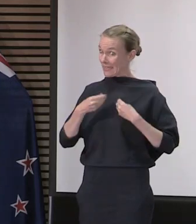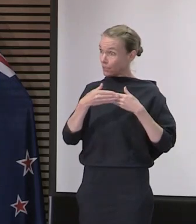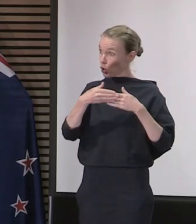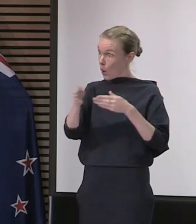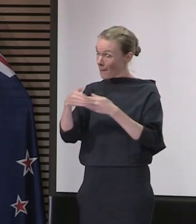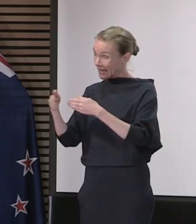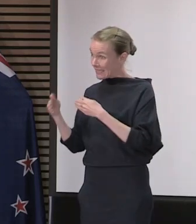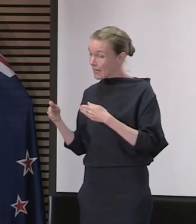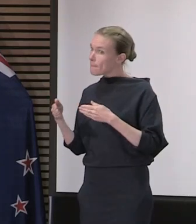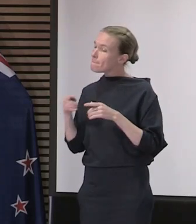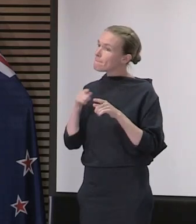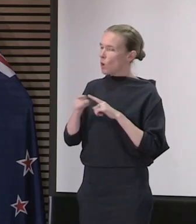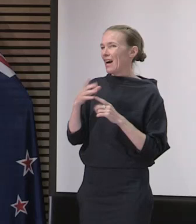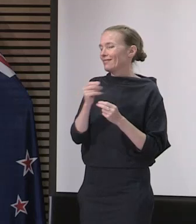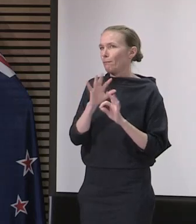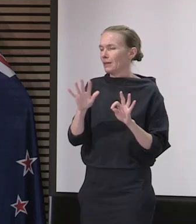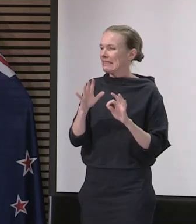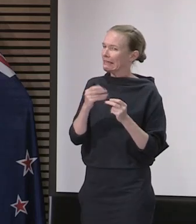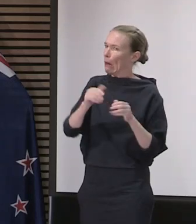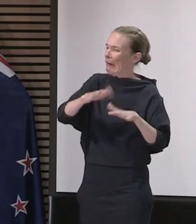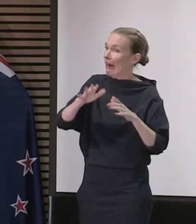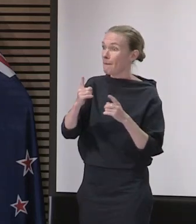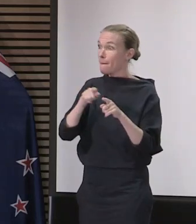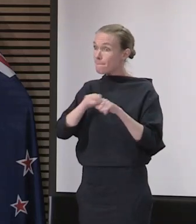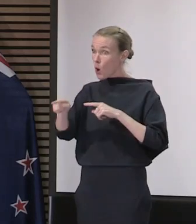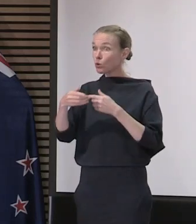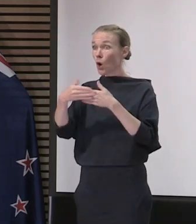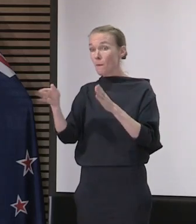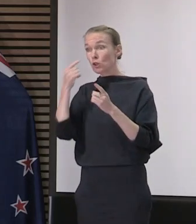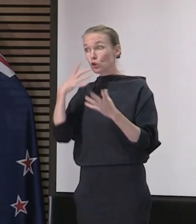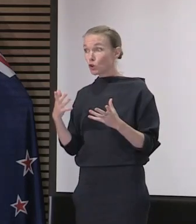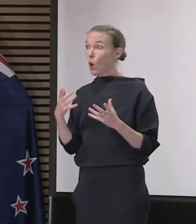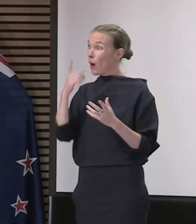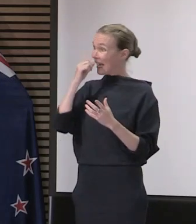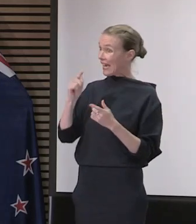settings that have already opened up is that they can, for the most part, and there